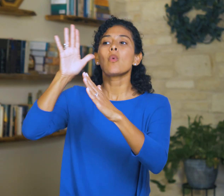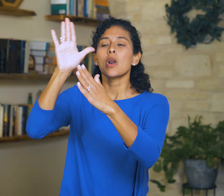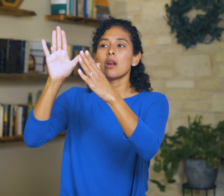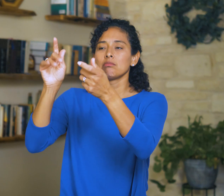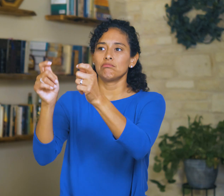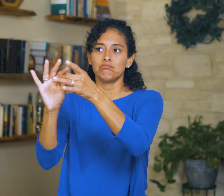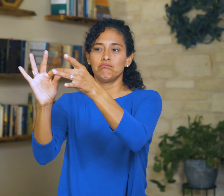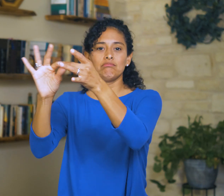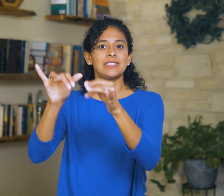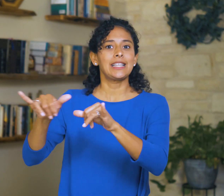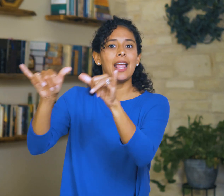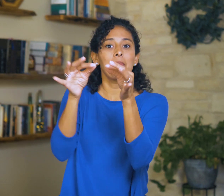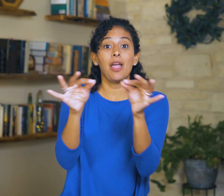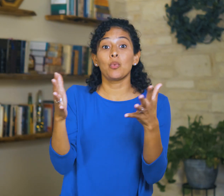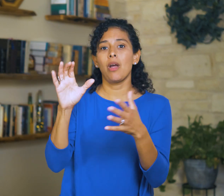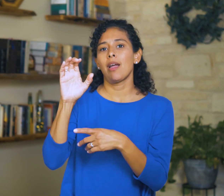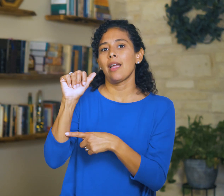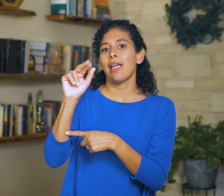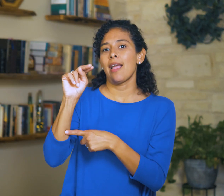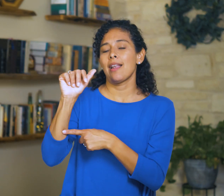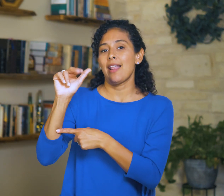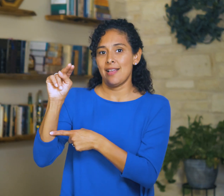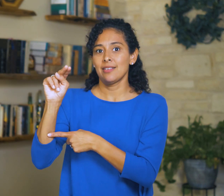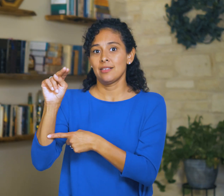that speak the language of Canaan